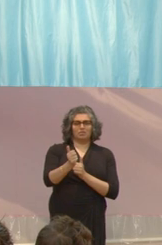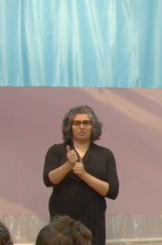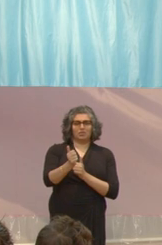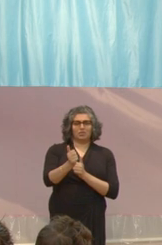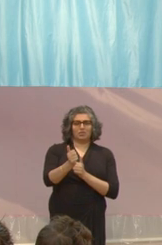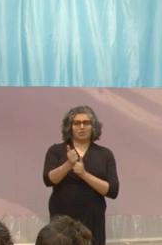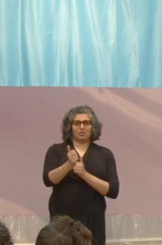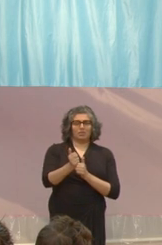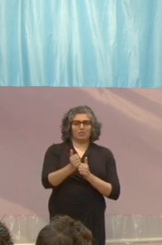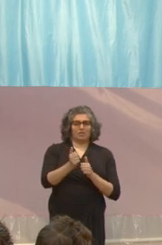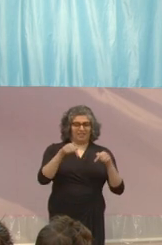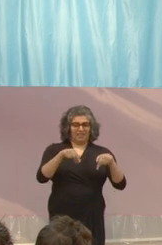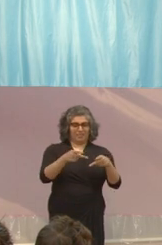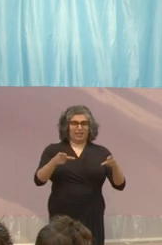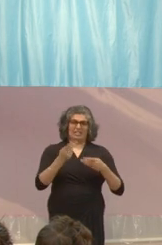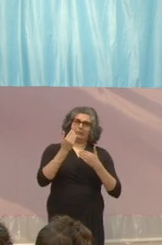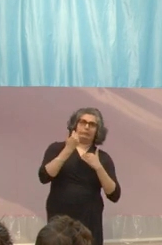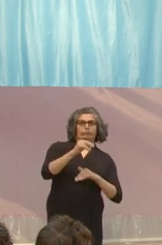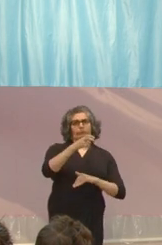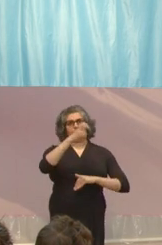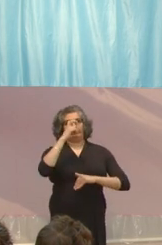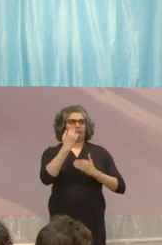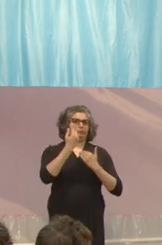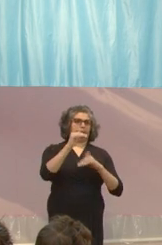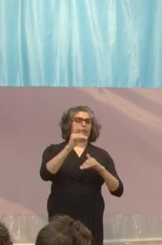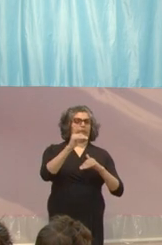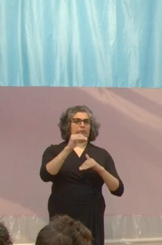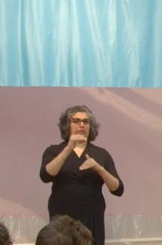extreme limits of these spaces and find the spaces that allow,